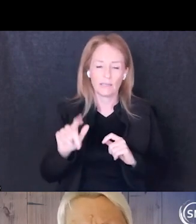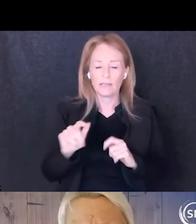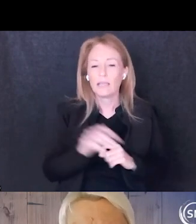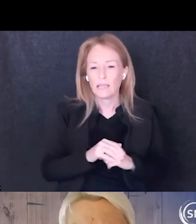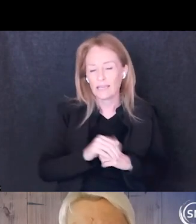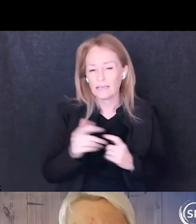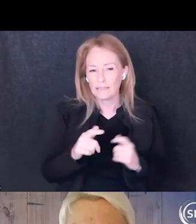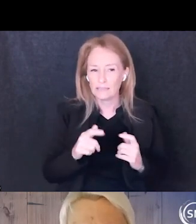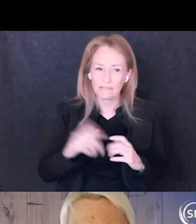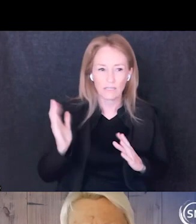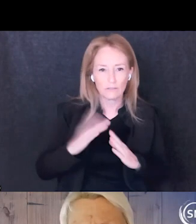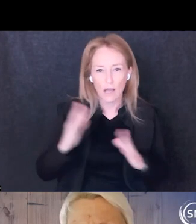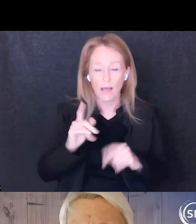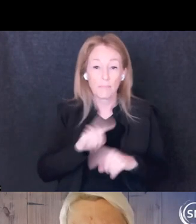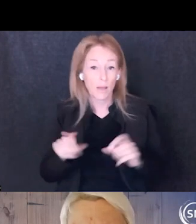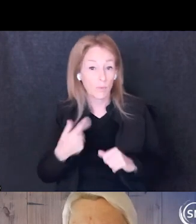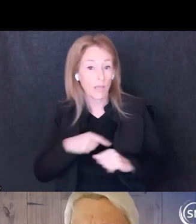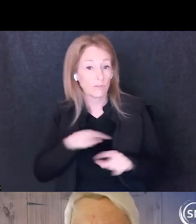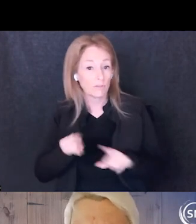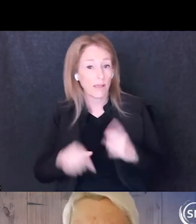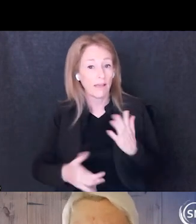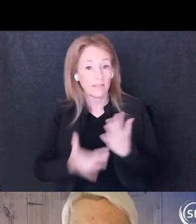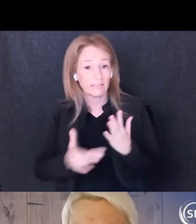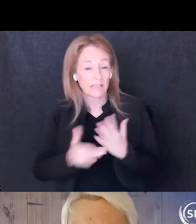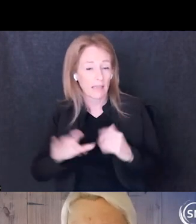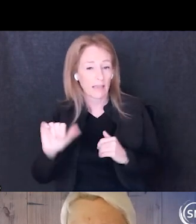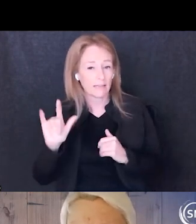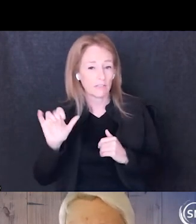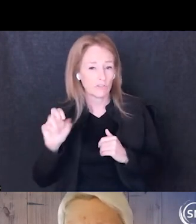WENT LIVE. SO MANY GOOD ONES IN THERE.